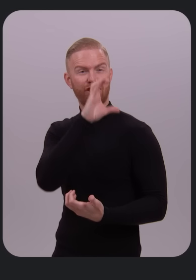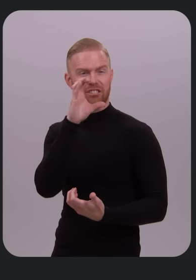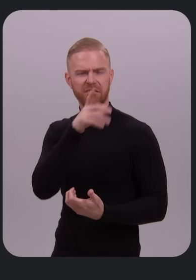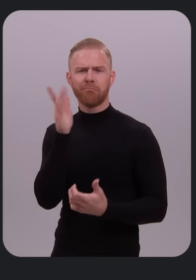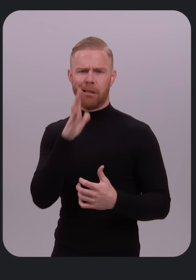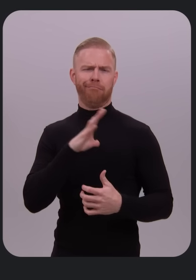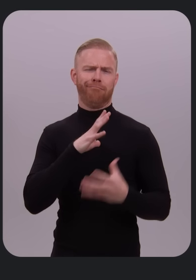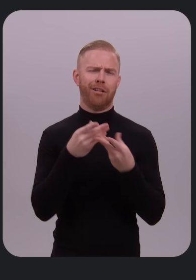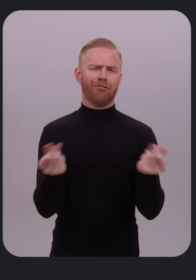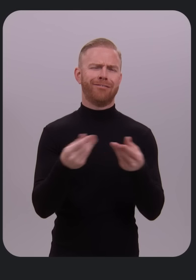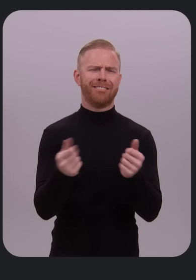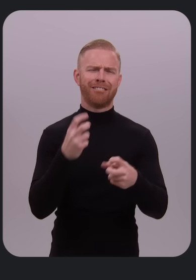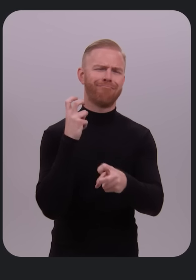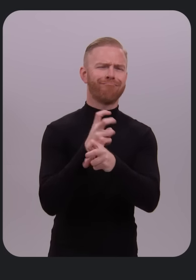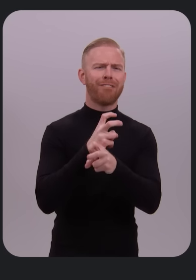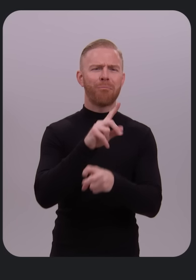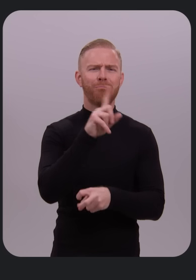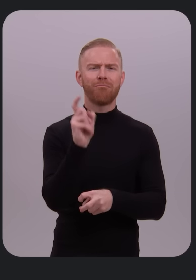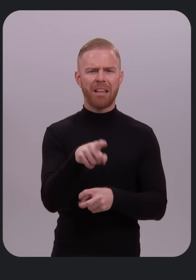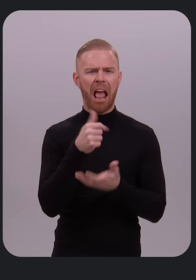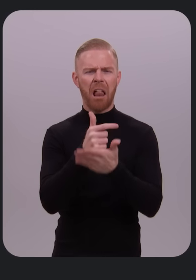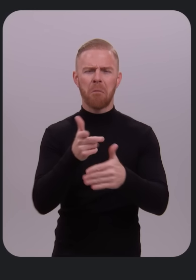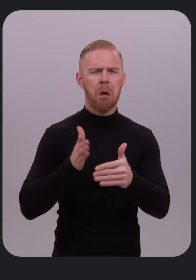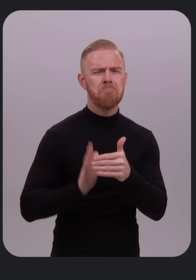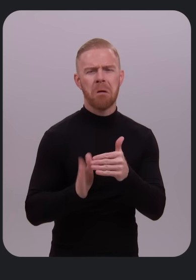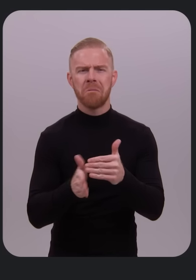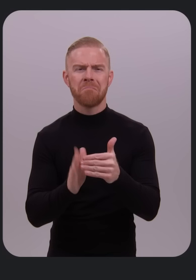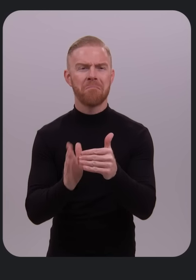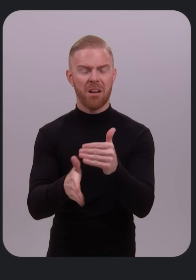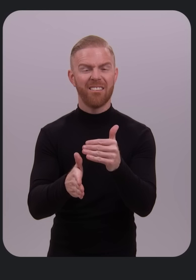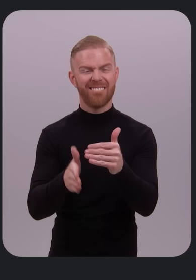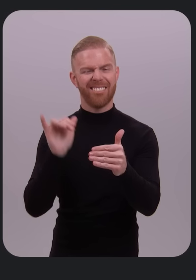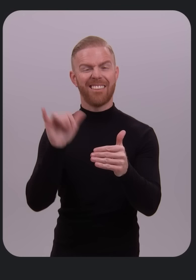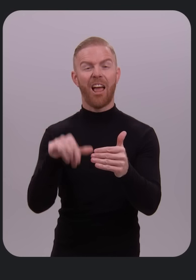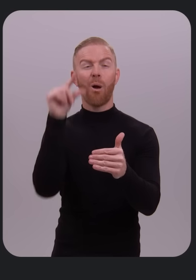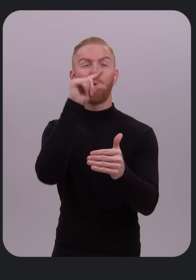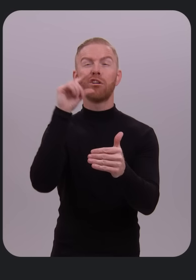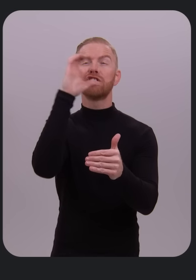and help you get stuff done. This is the future of Google Search,